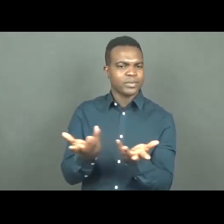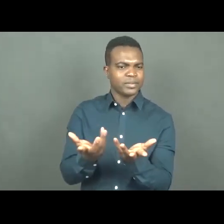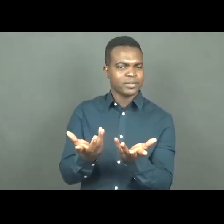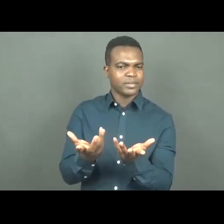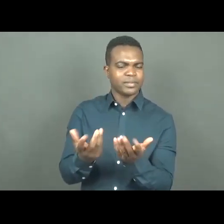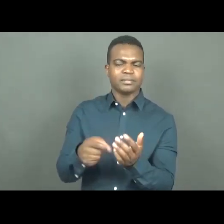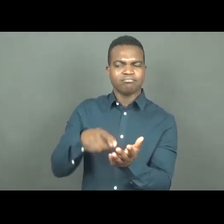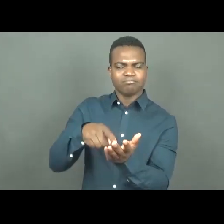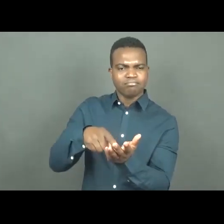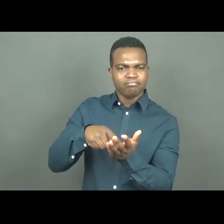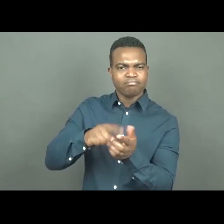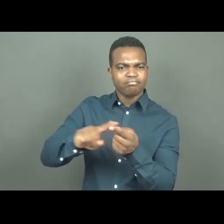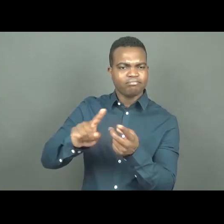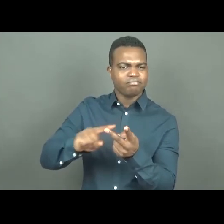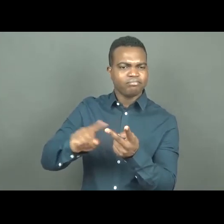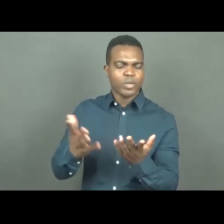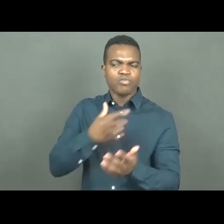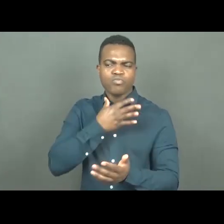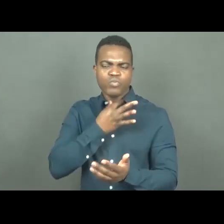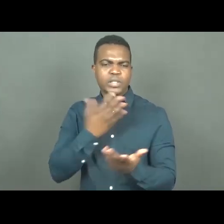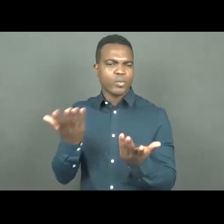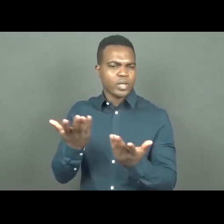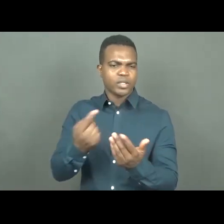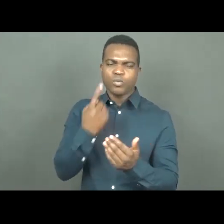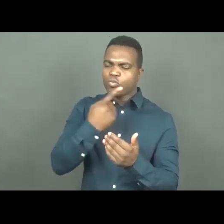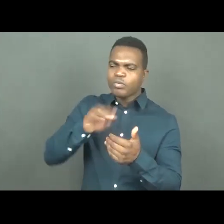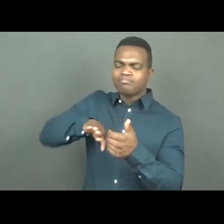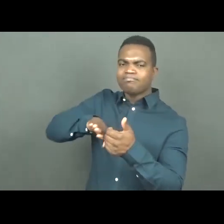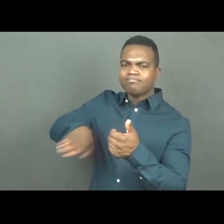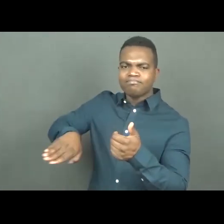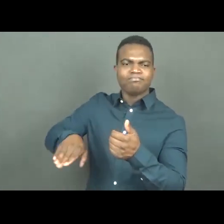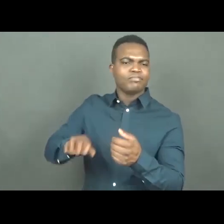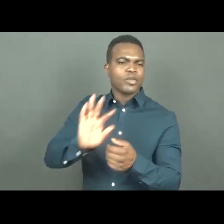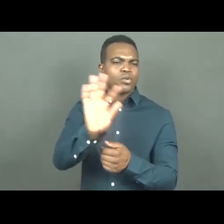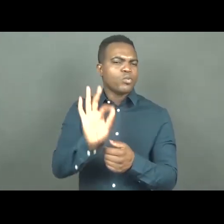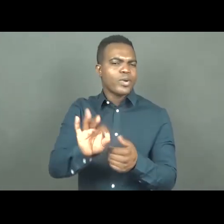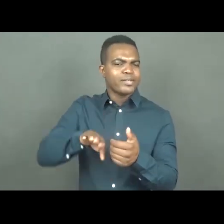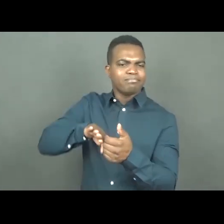So, I guess to sum up, what I found was that there's a real opportunity here for Switzerland,